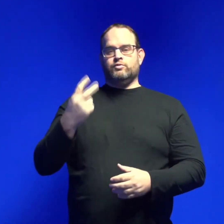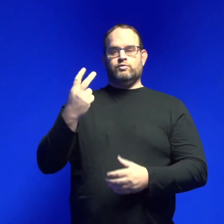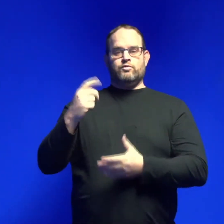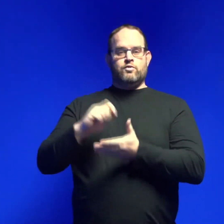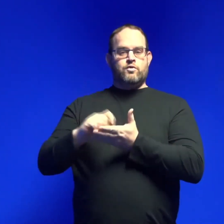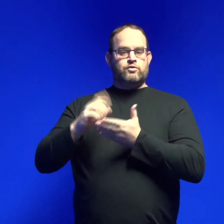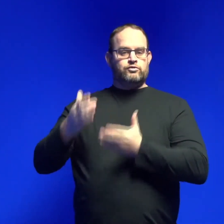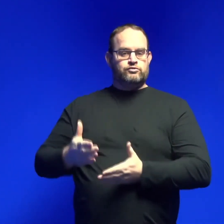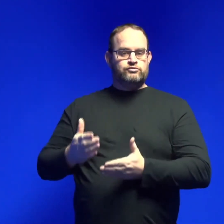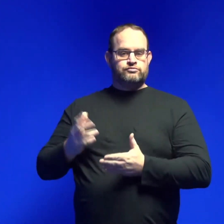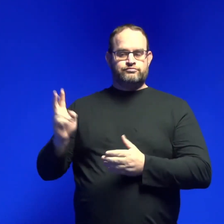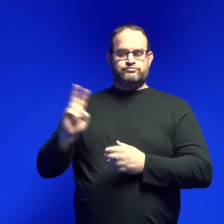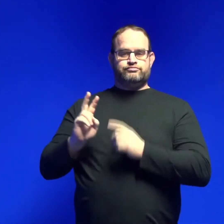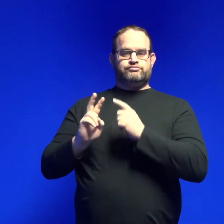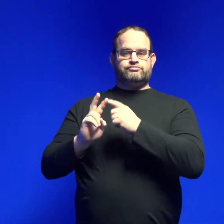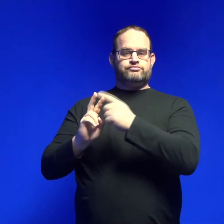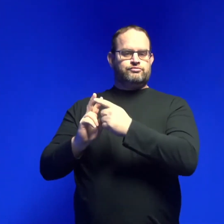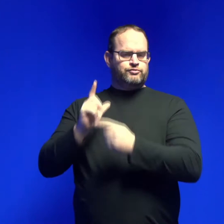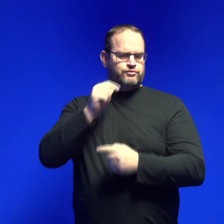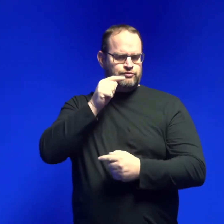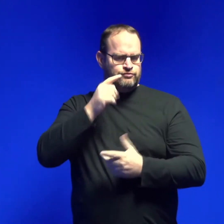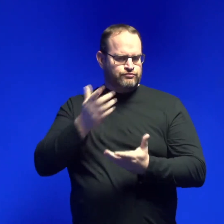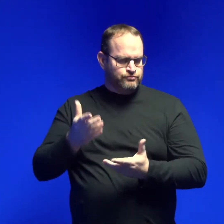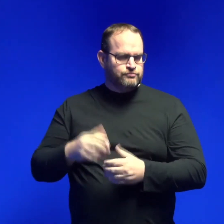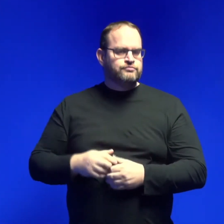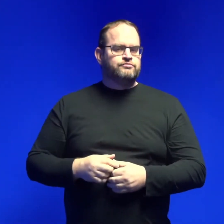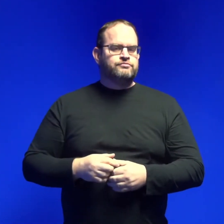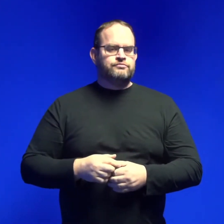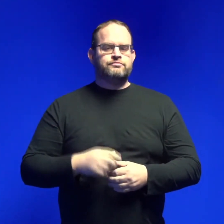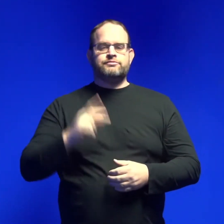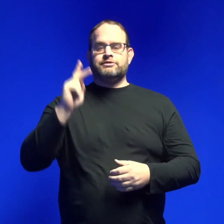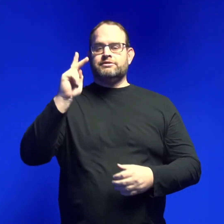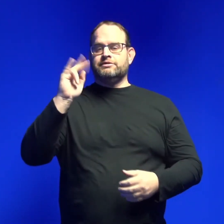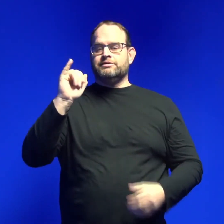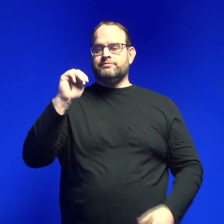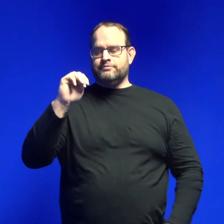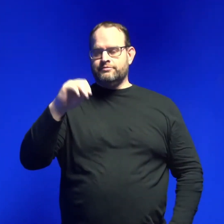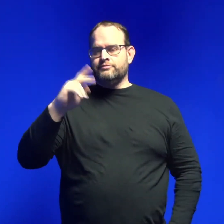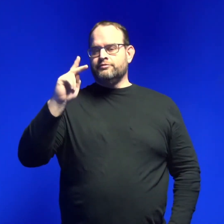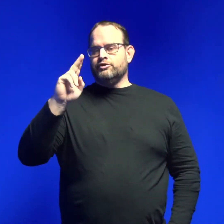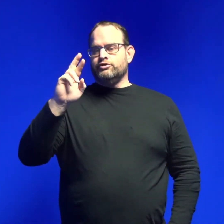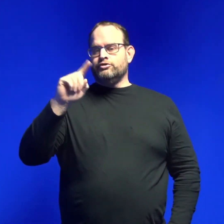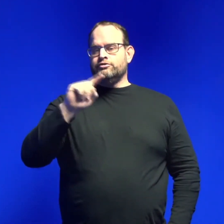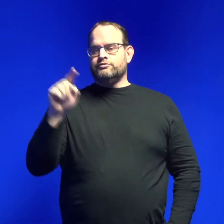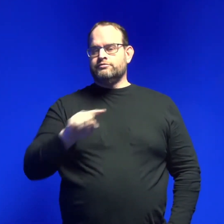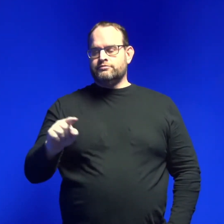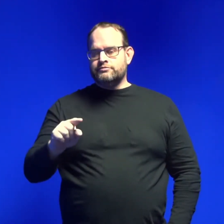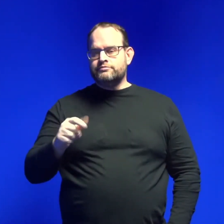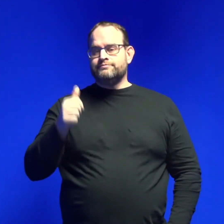The other two authors are Kim Kurz